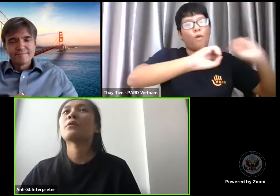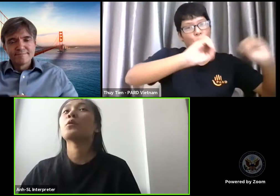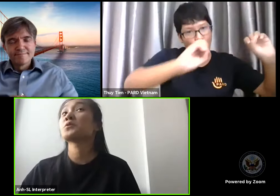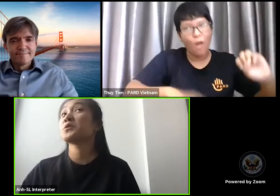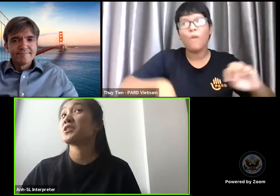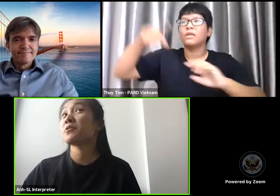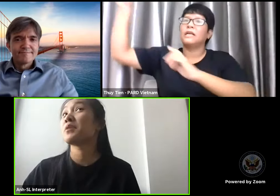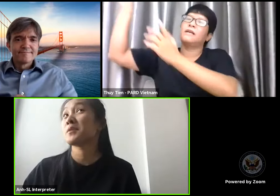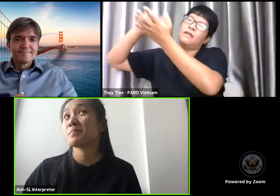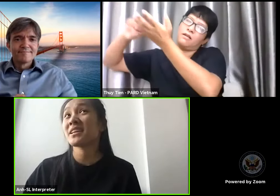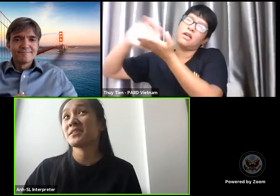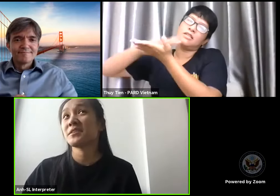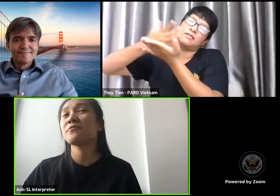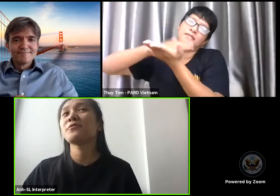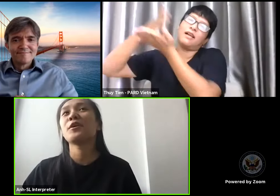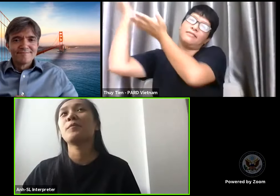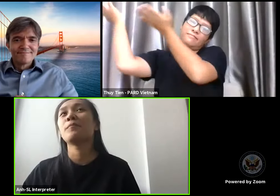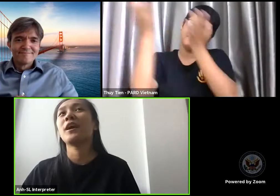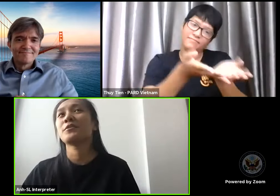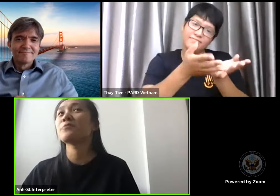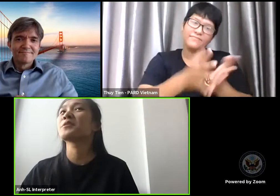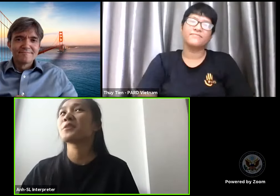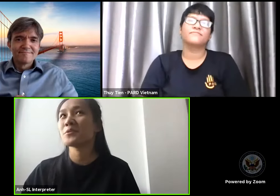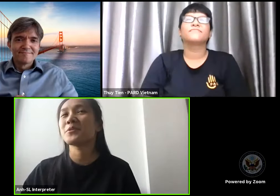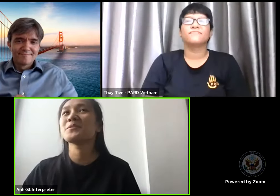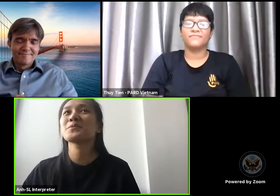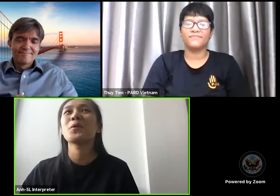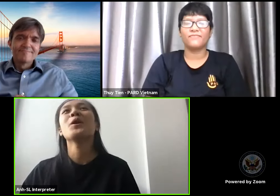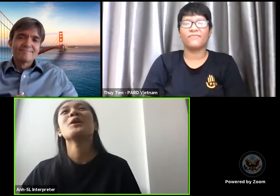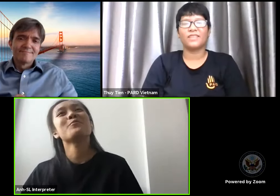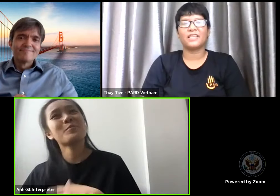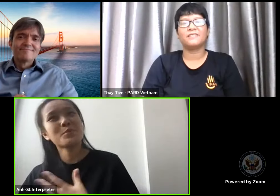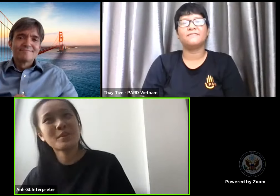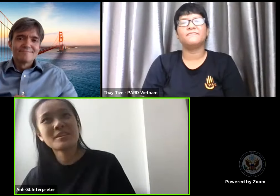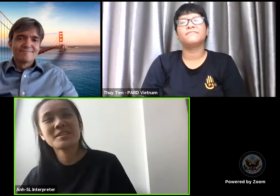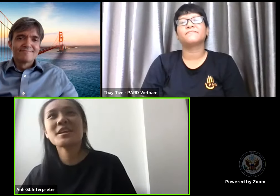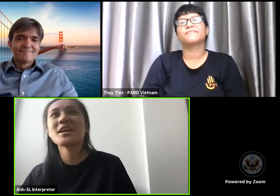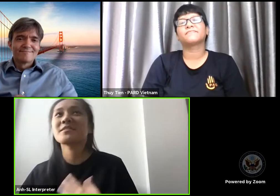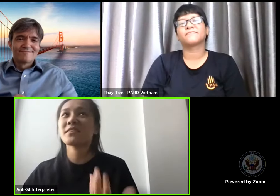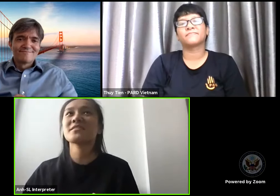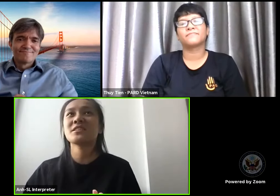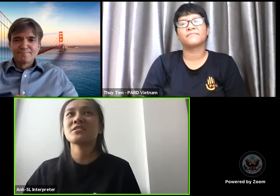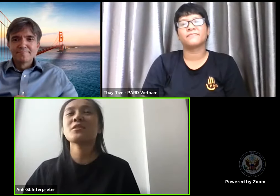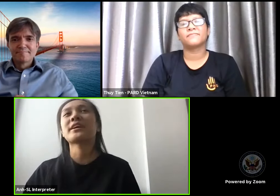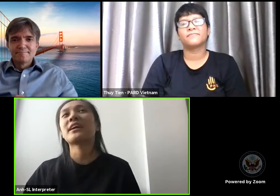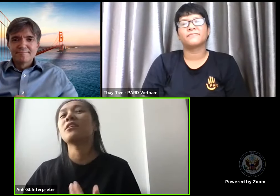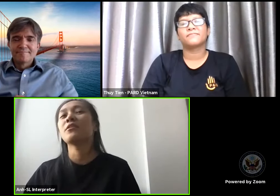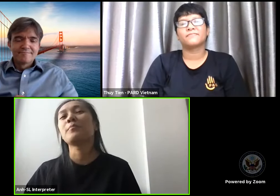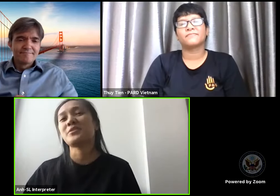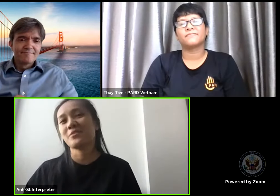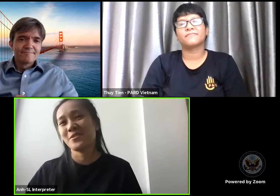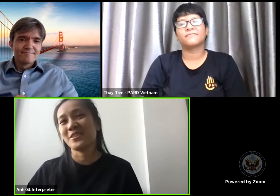and also different perspective from different countries, so from the United States and Southeast Asia we can learn from each other.